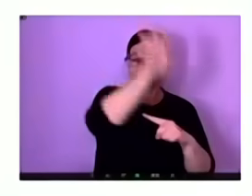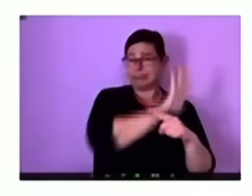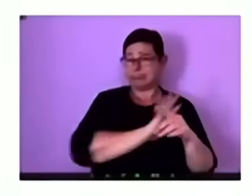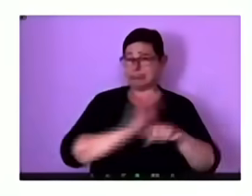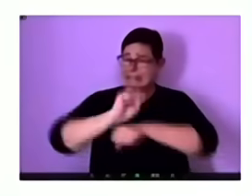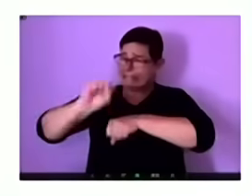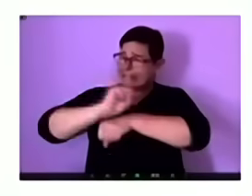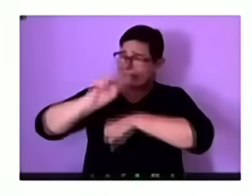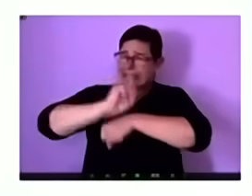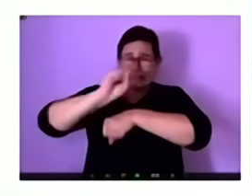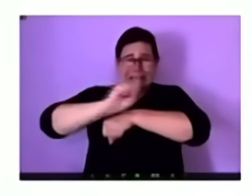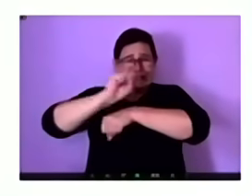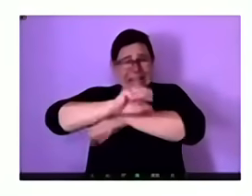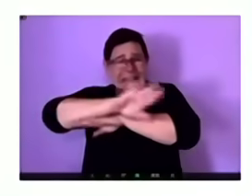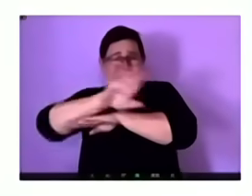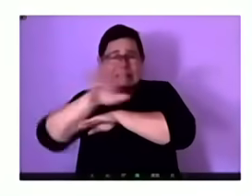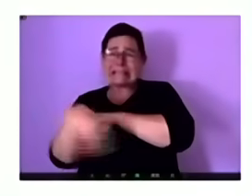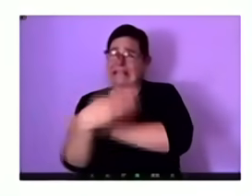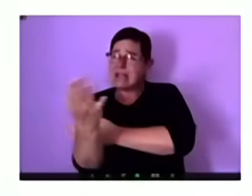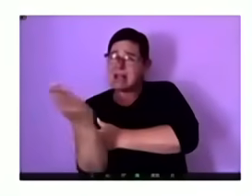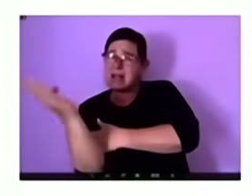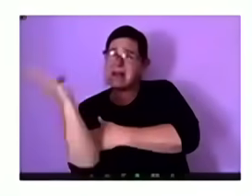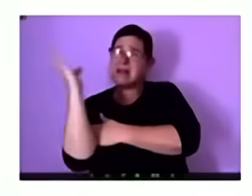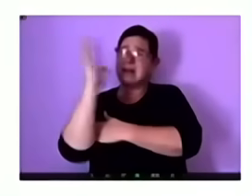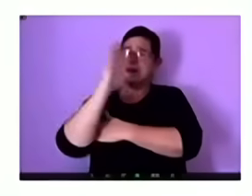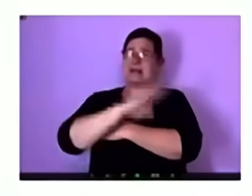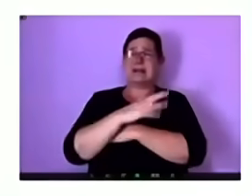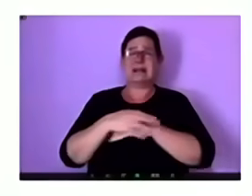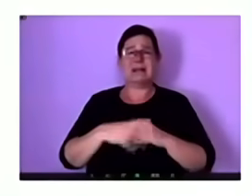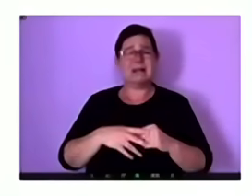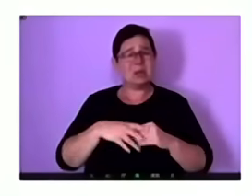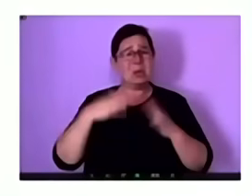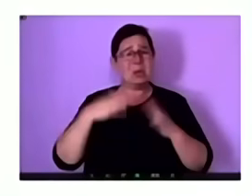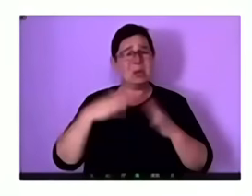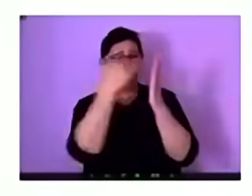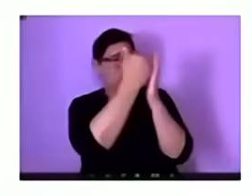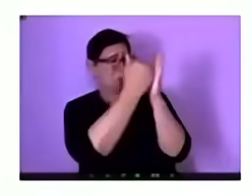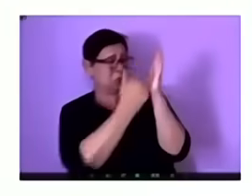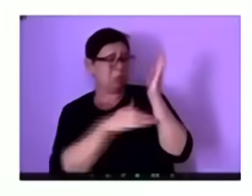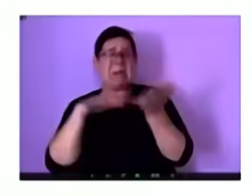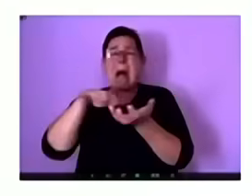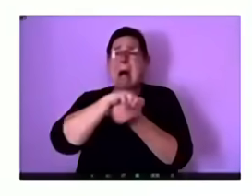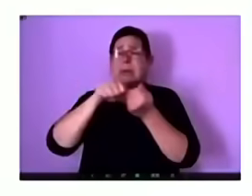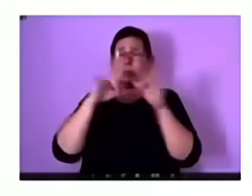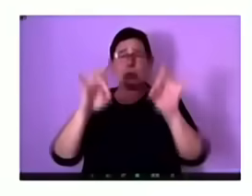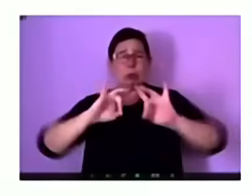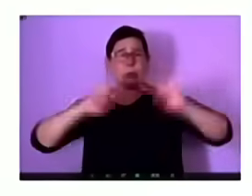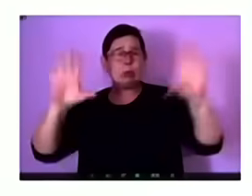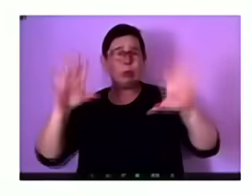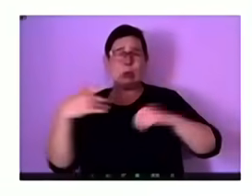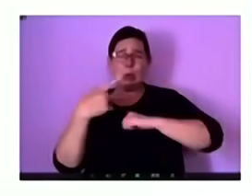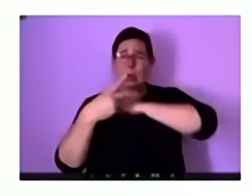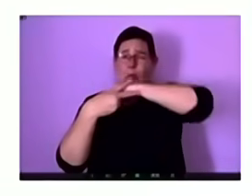DAMAGE TO BRIDGES, ROADS, AND OTHER BUILDINGS IS LONG, AND IT WILL CONTINUE TO GROW.